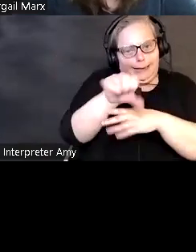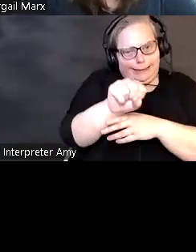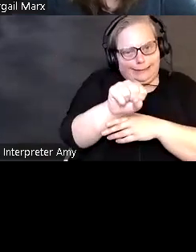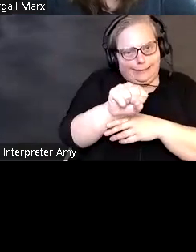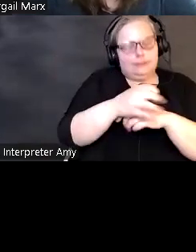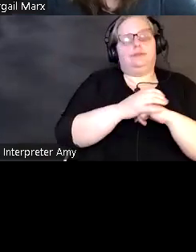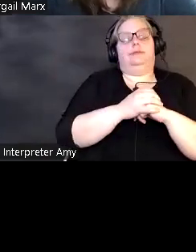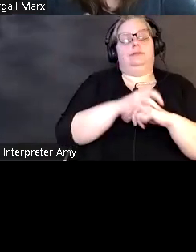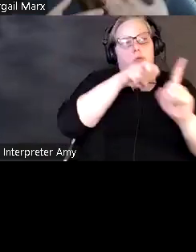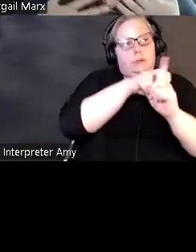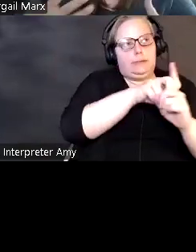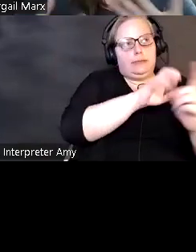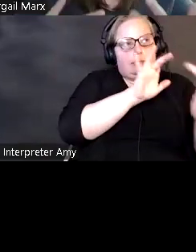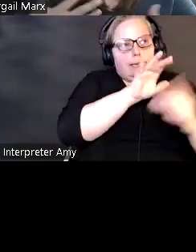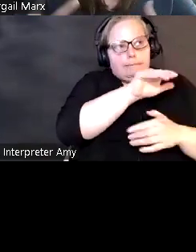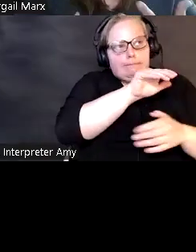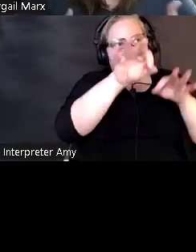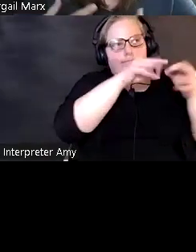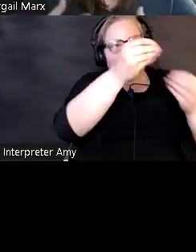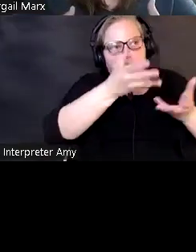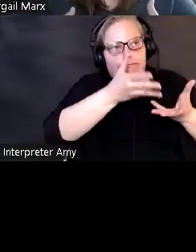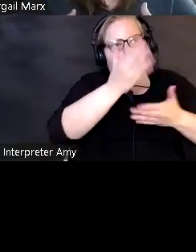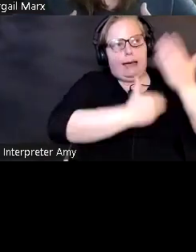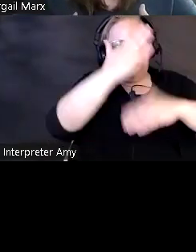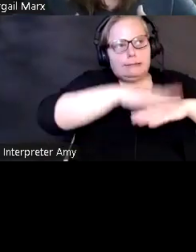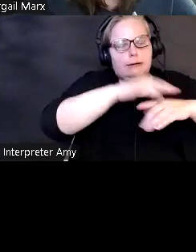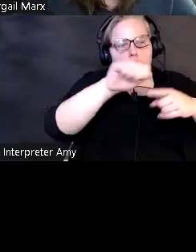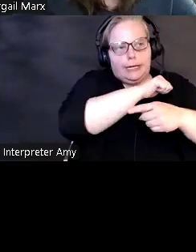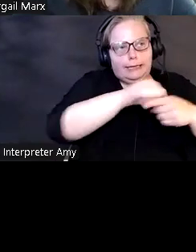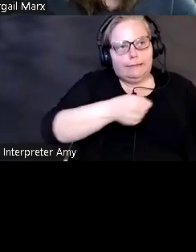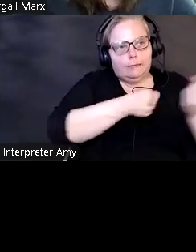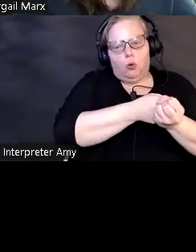being able to have someone who can provide that hands-on training and support is important.